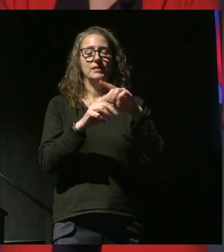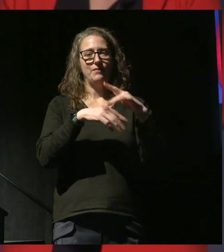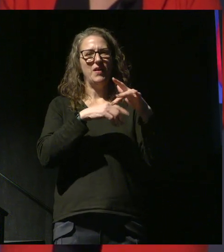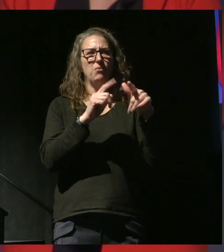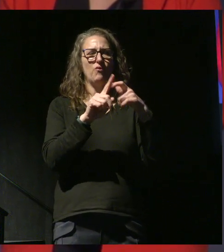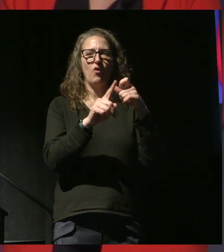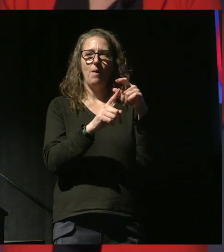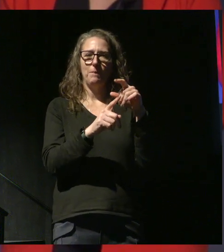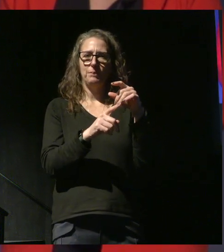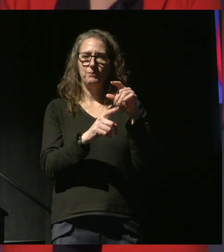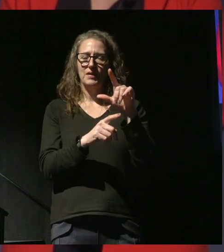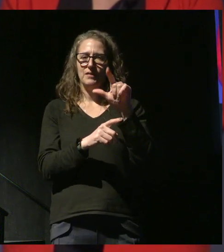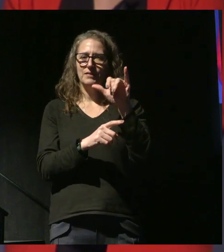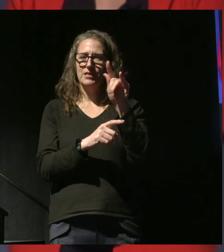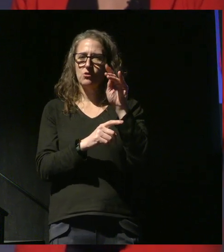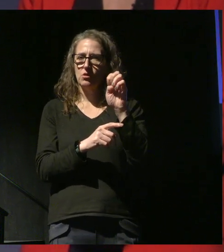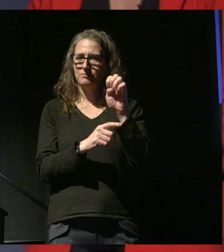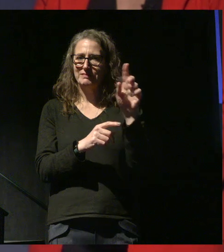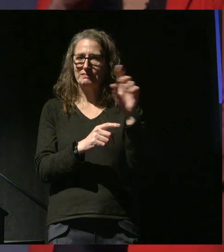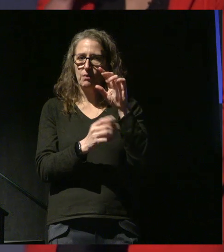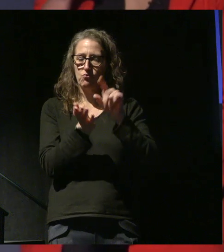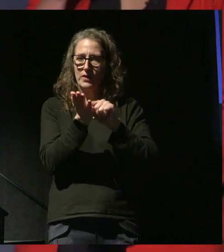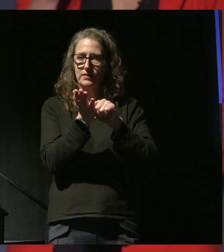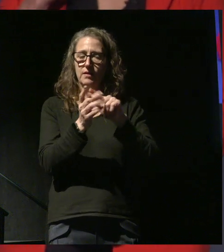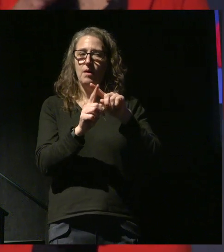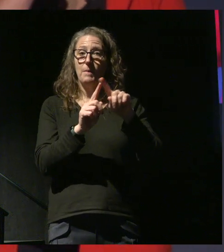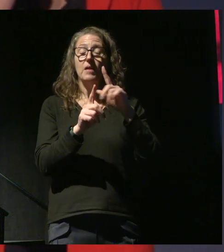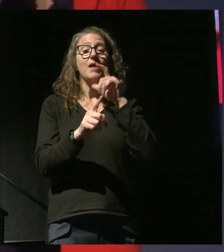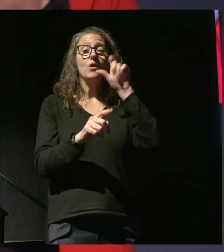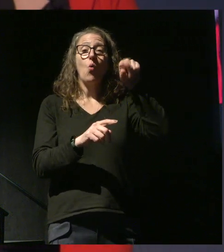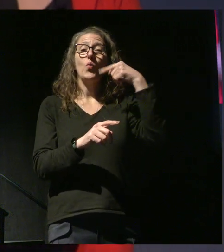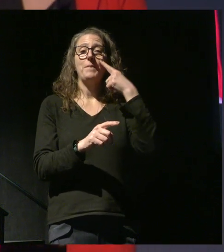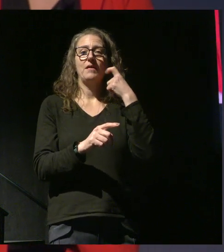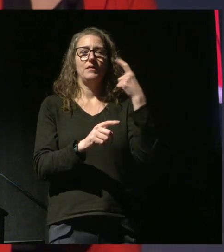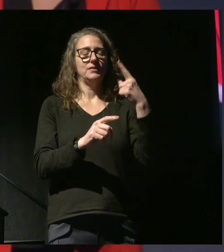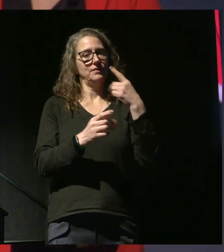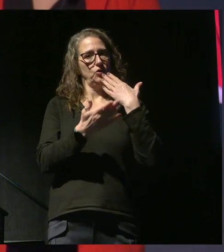a true example of leading an authentic life and leading